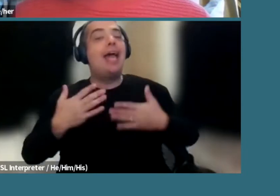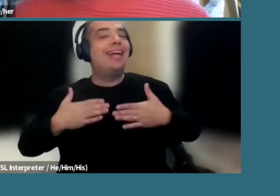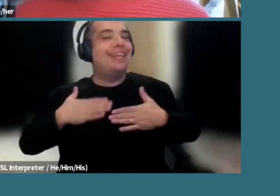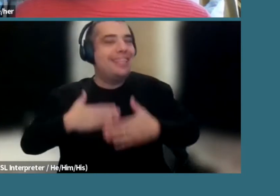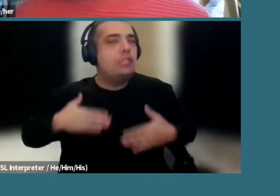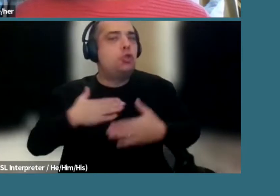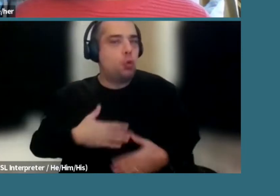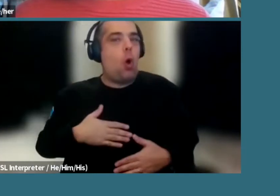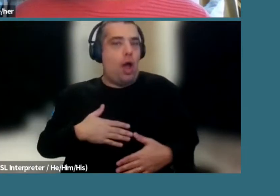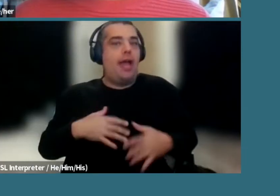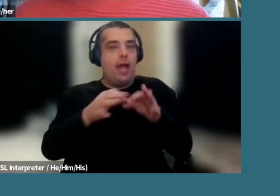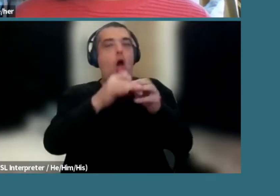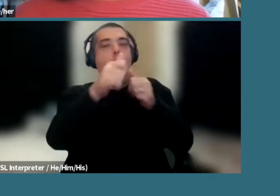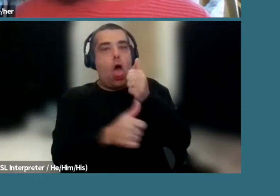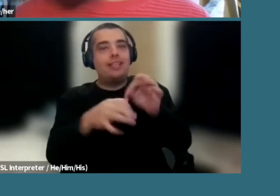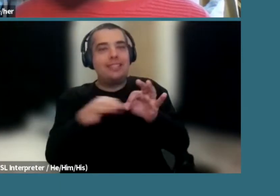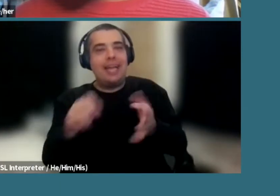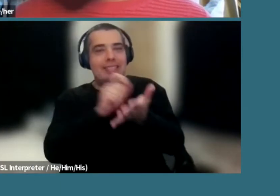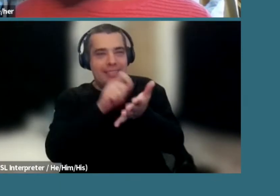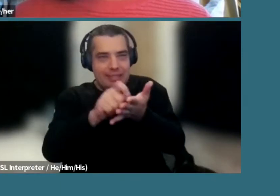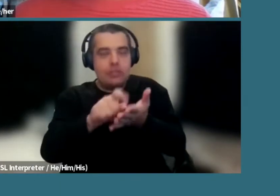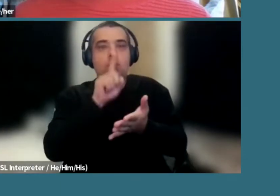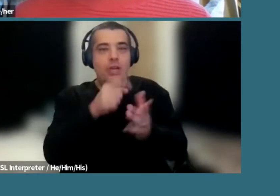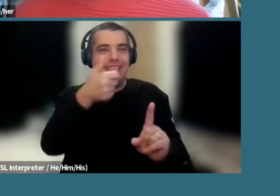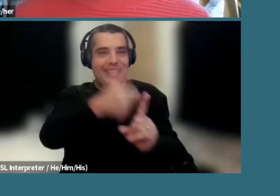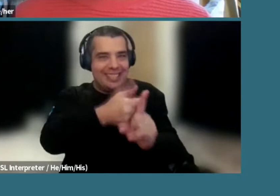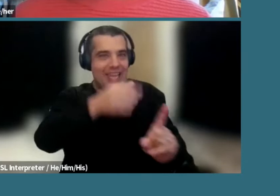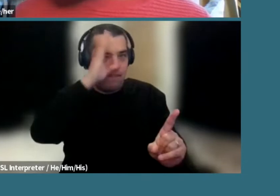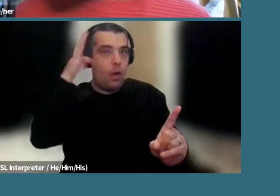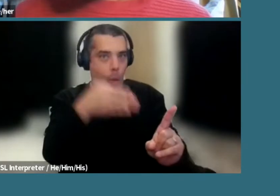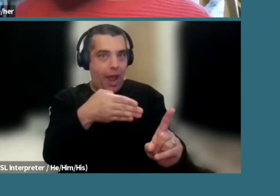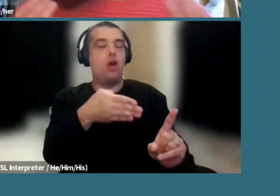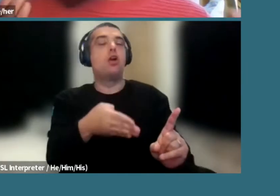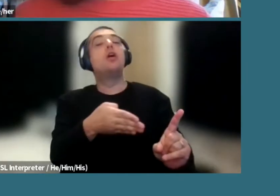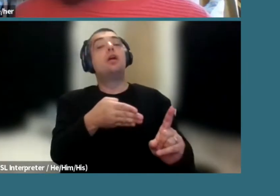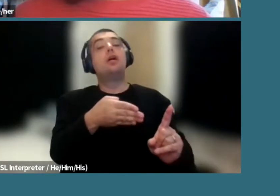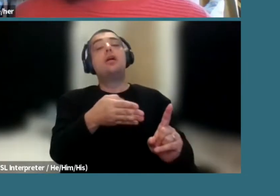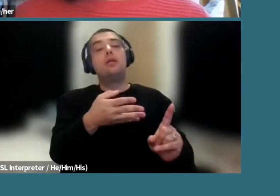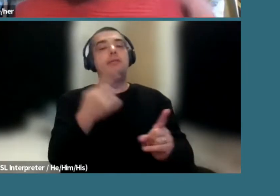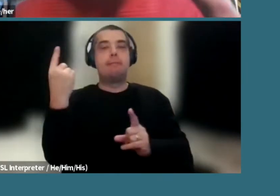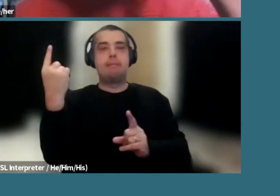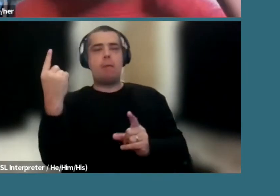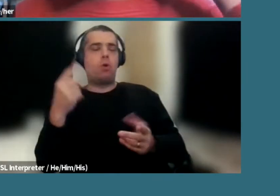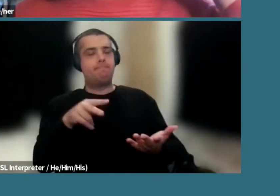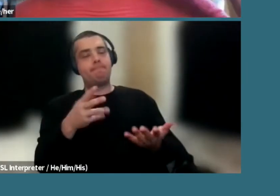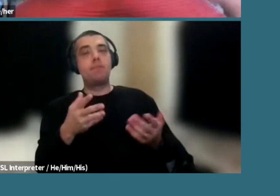alt text that is written where its very self aware or where somebody might be saying, oh,